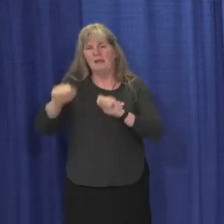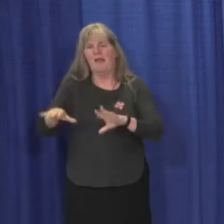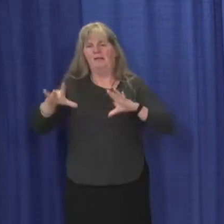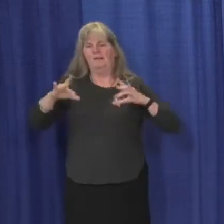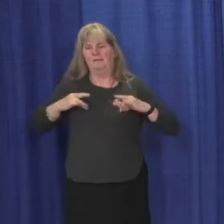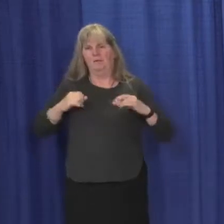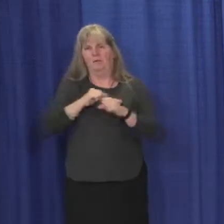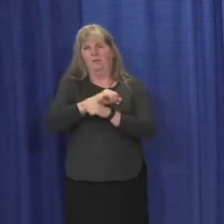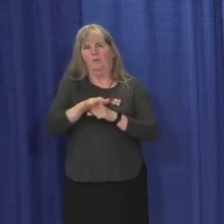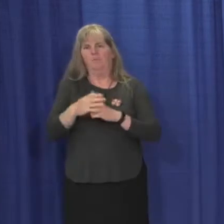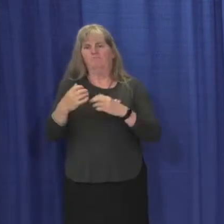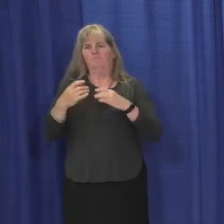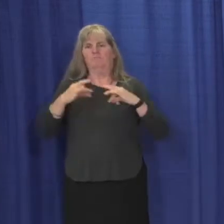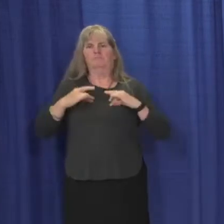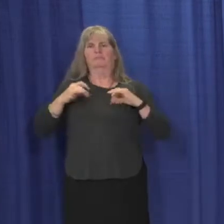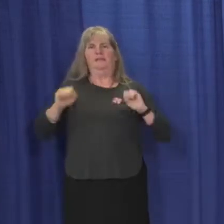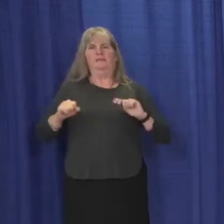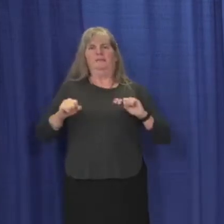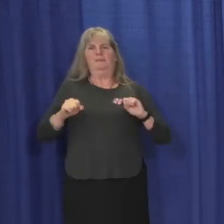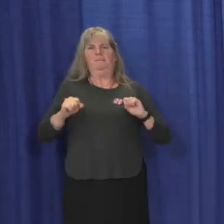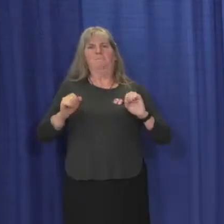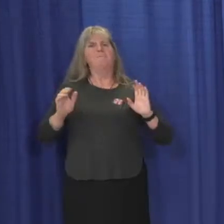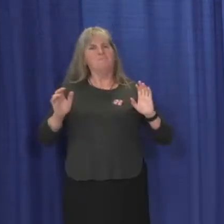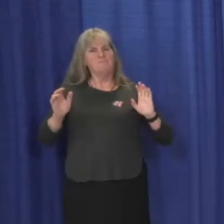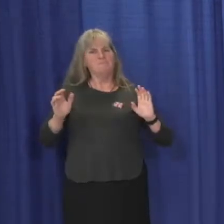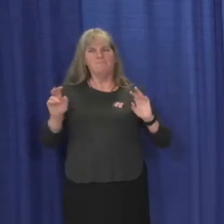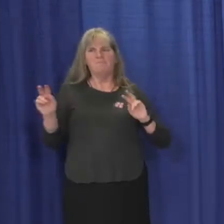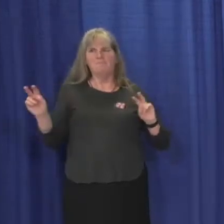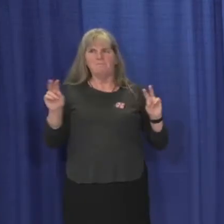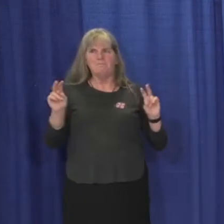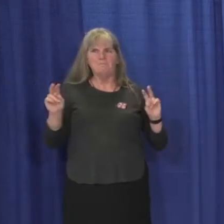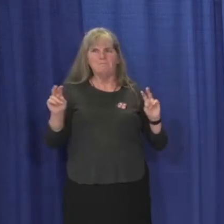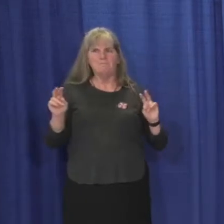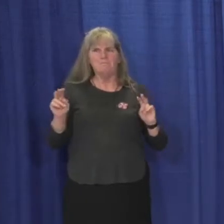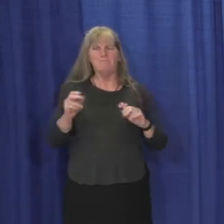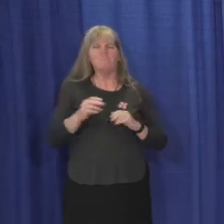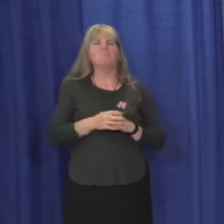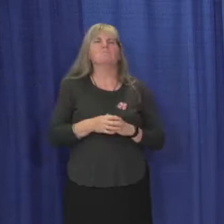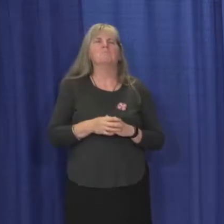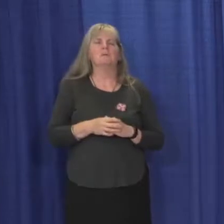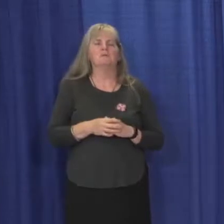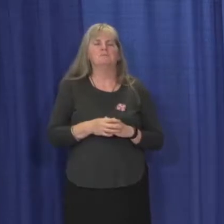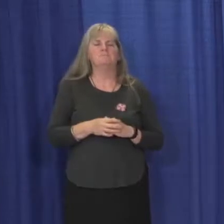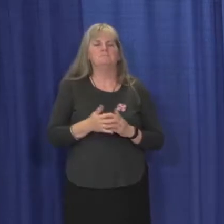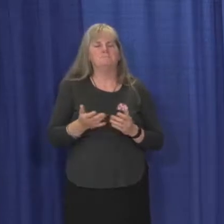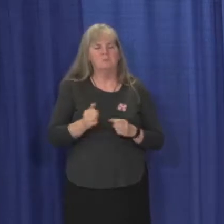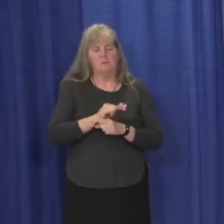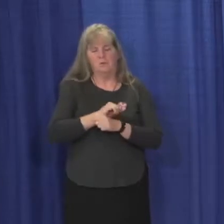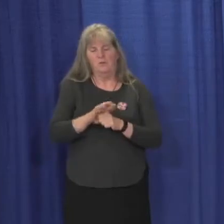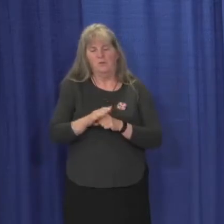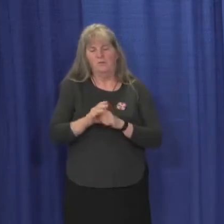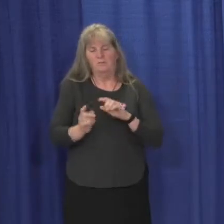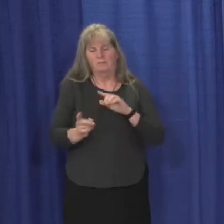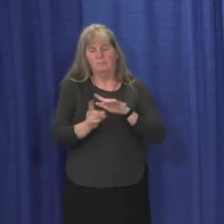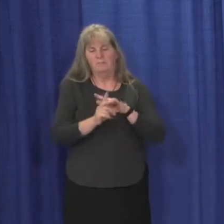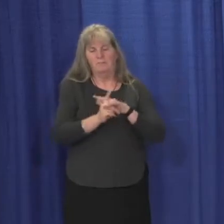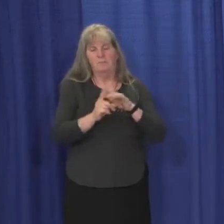susceptible to this aggressive virus. As mentioned this ongoing wave